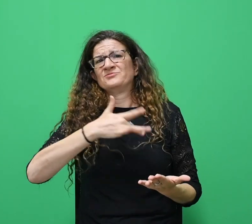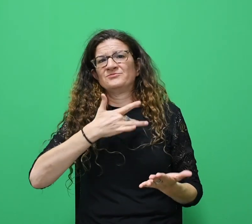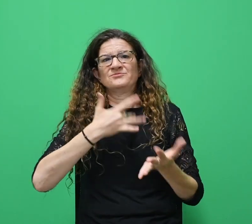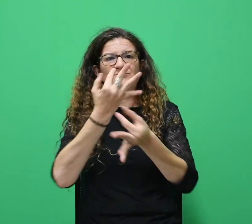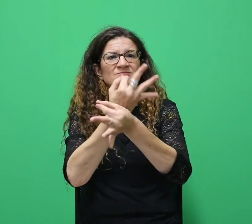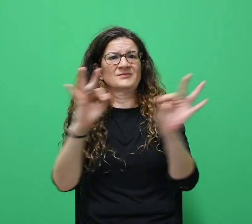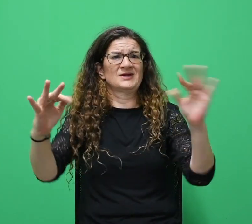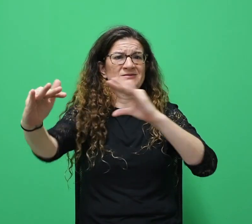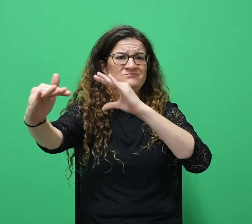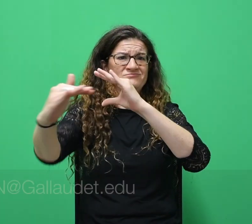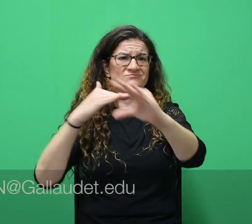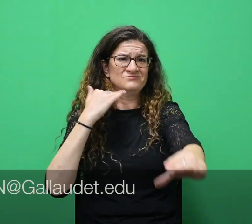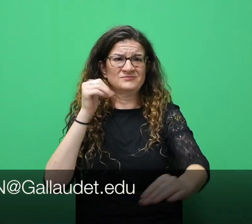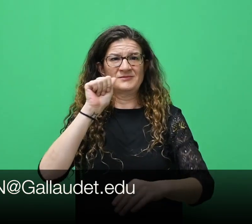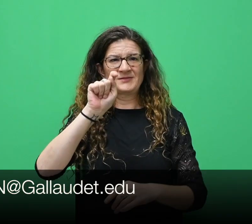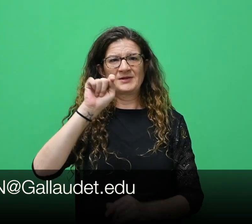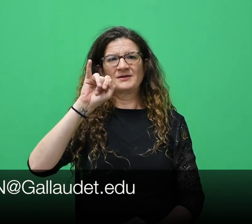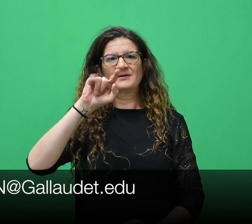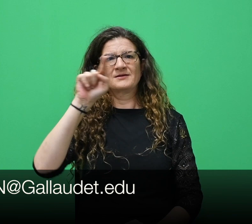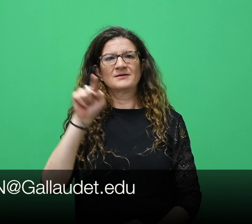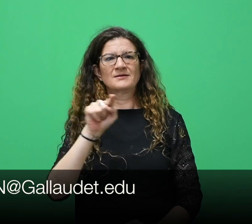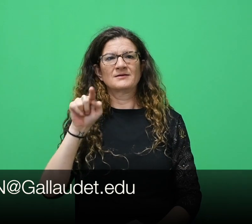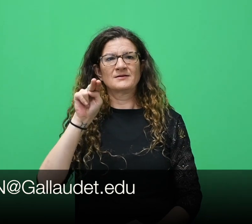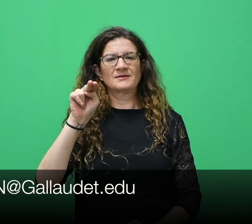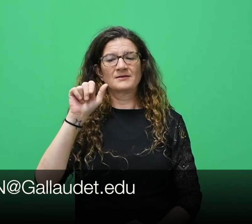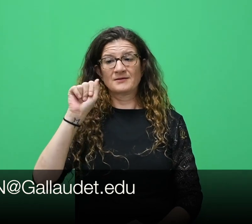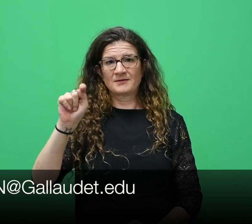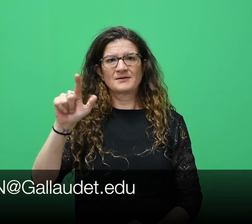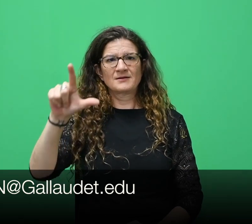please feel free to email us.